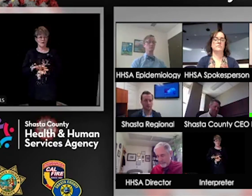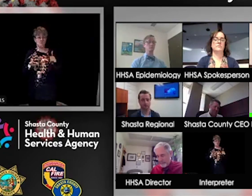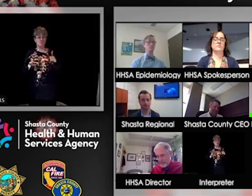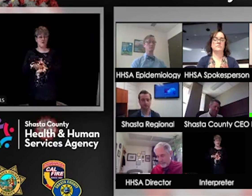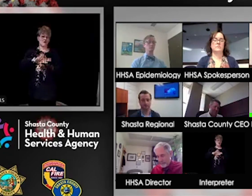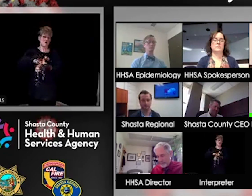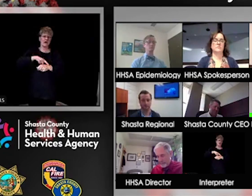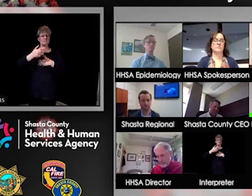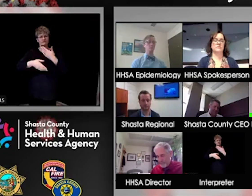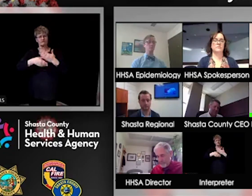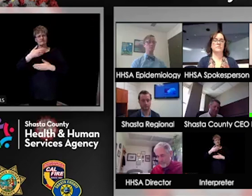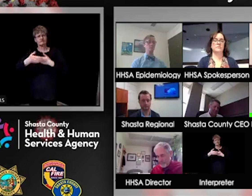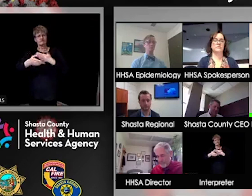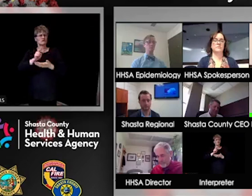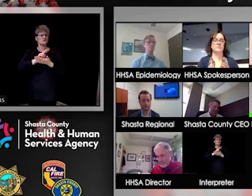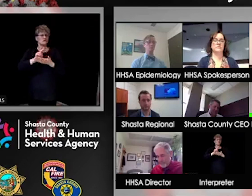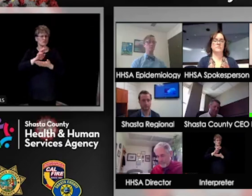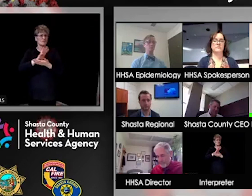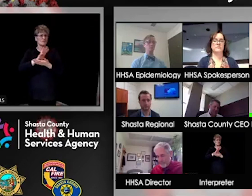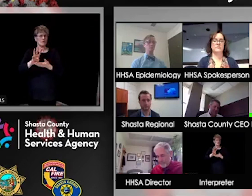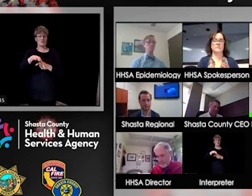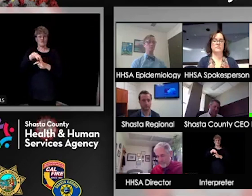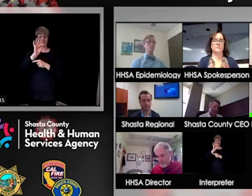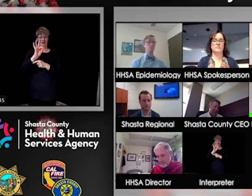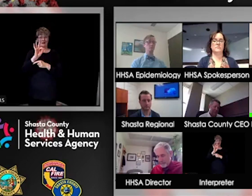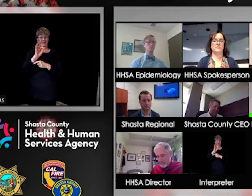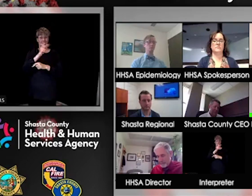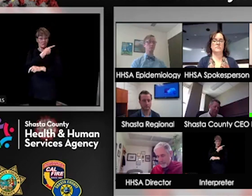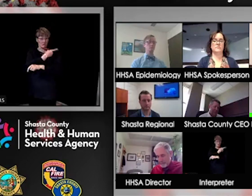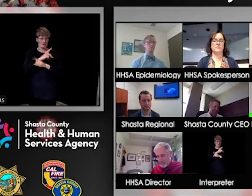week period. So we get a couple incubation periods in there. If we're pretty comfortable